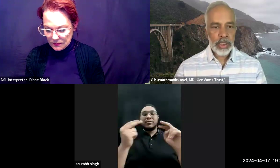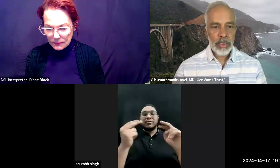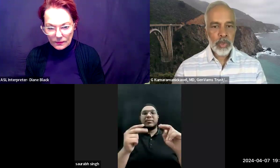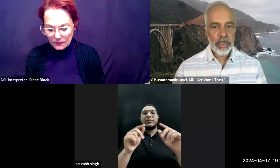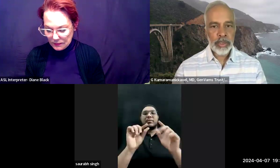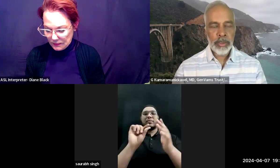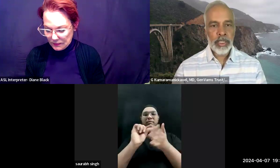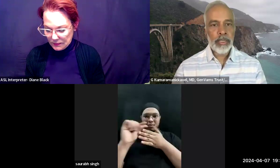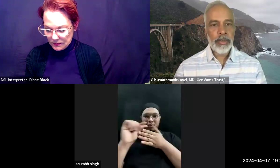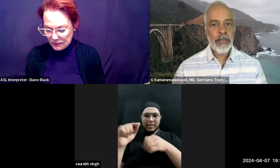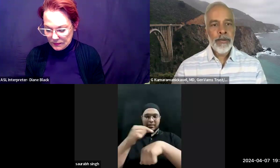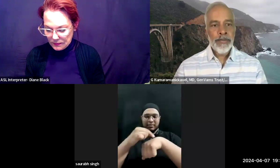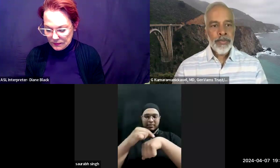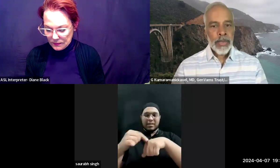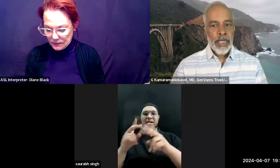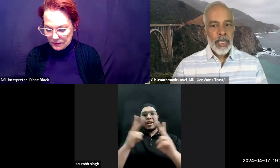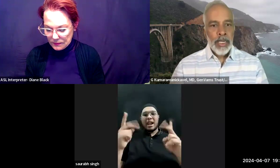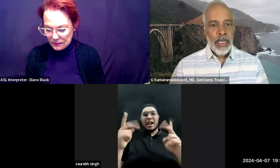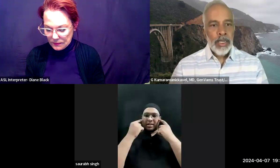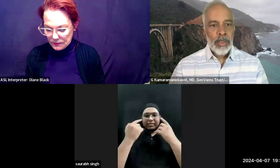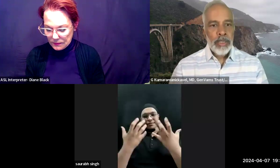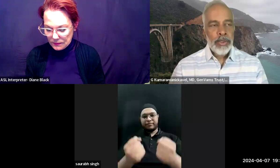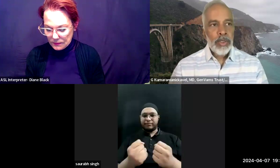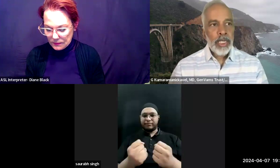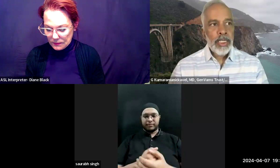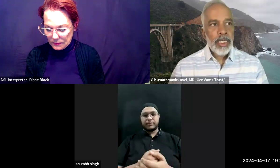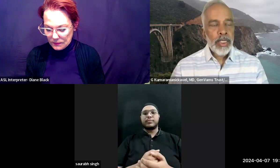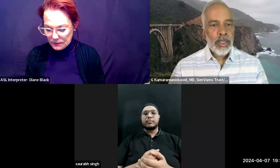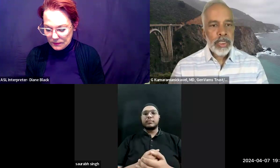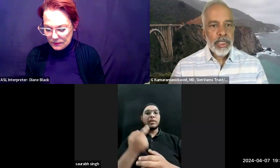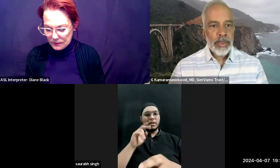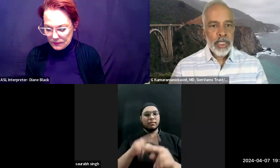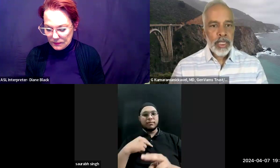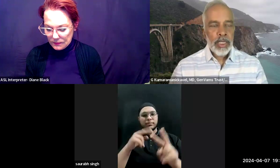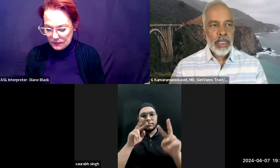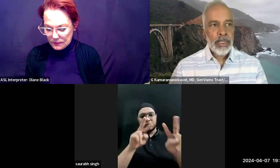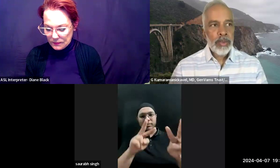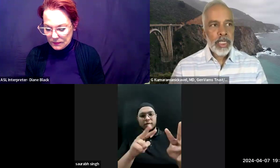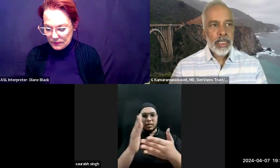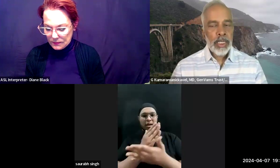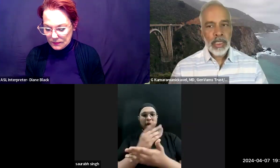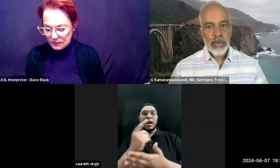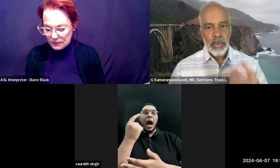this the most. Okay now if you look at the cross-section of the eye you take an eye as a